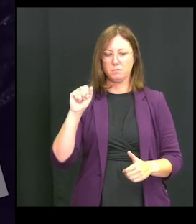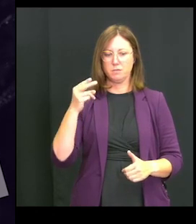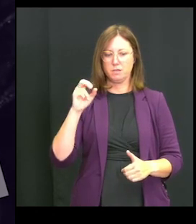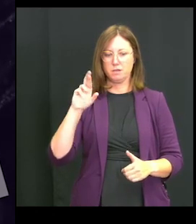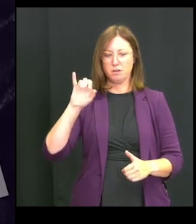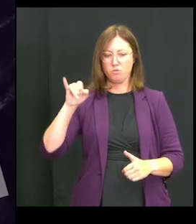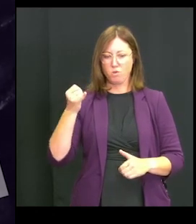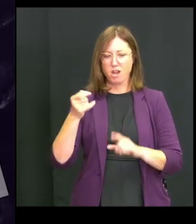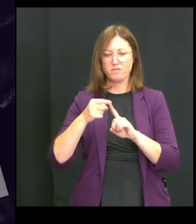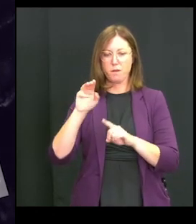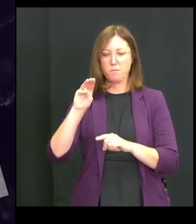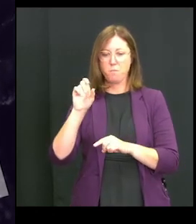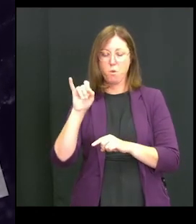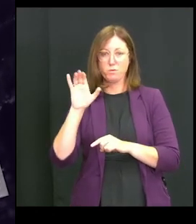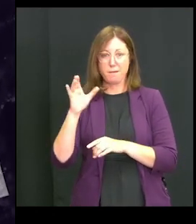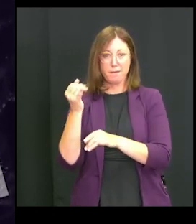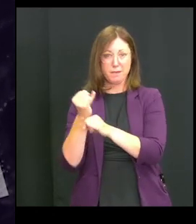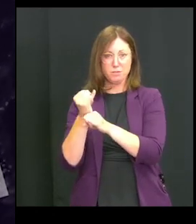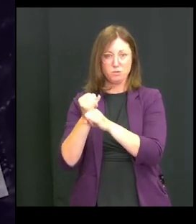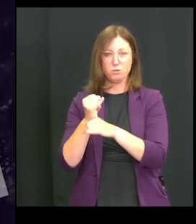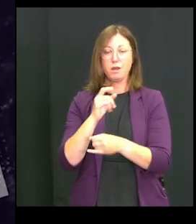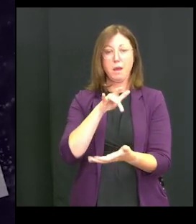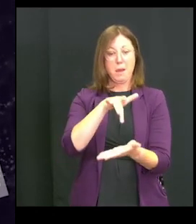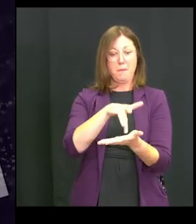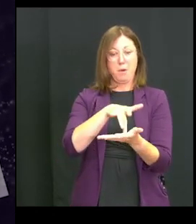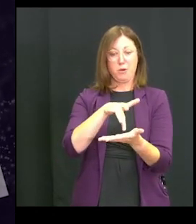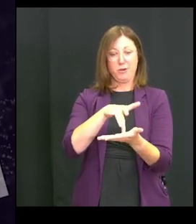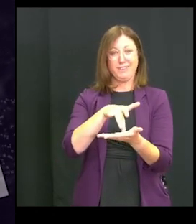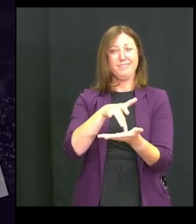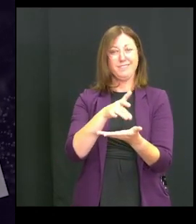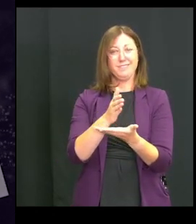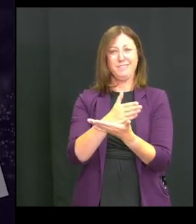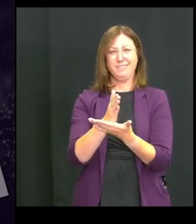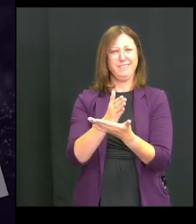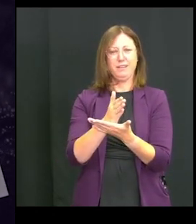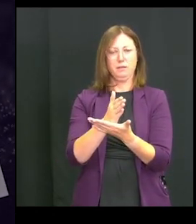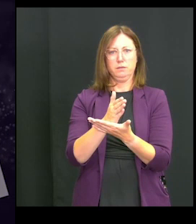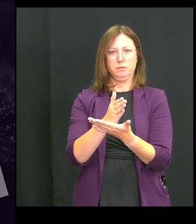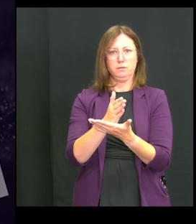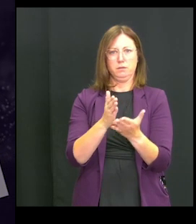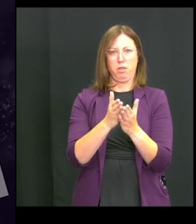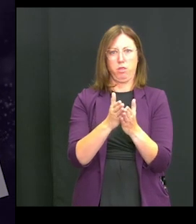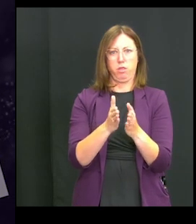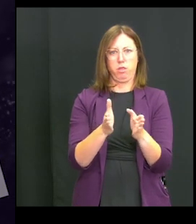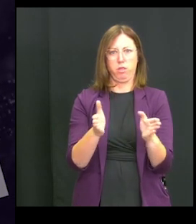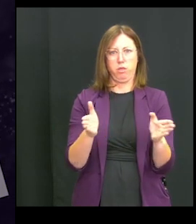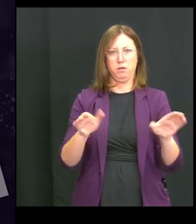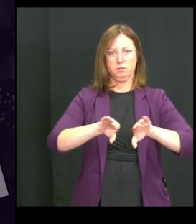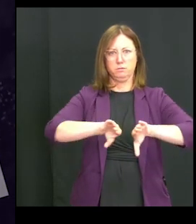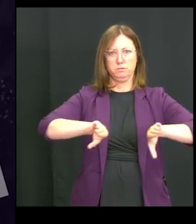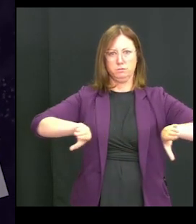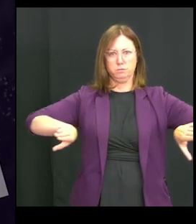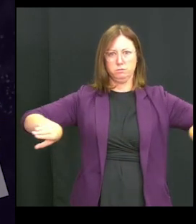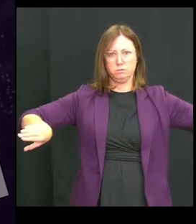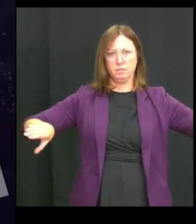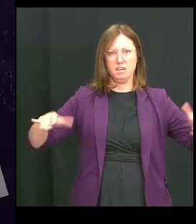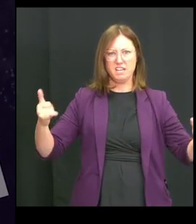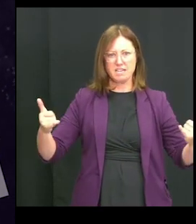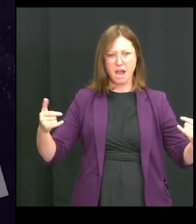"The moderate middle has largely disappeared. Increasingly political rhetoric is used to incite rage against opponents